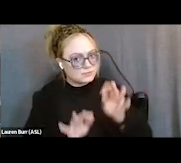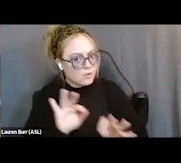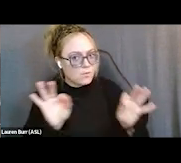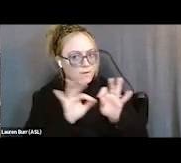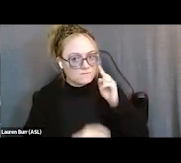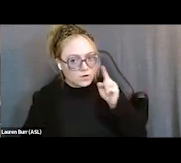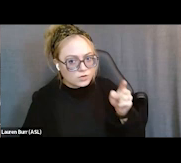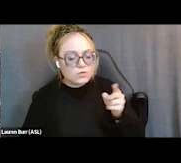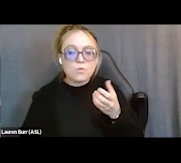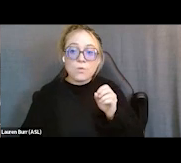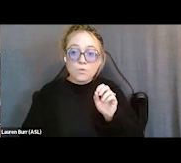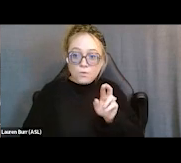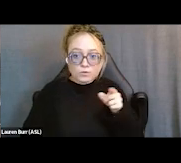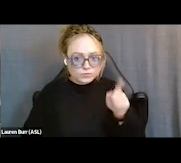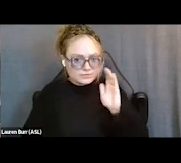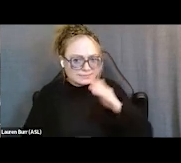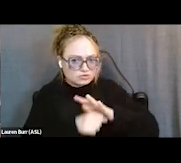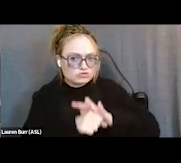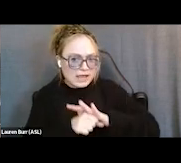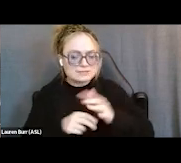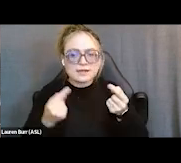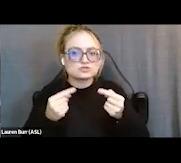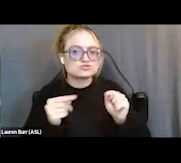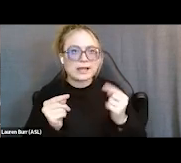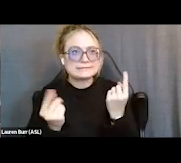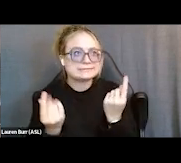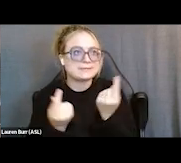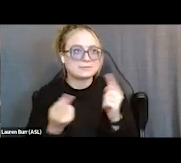Let's try something like to distract or to calm them.